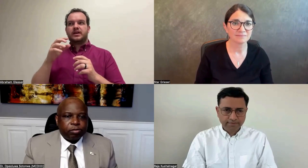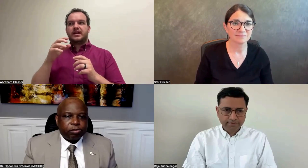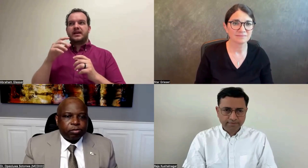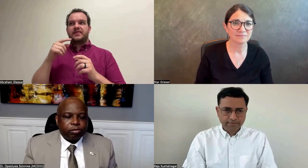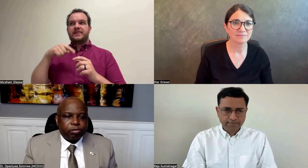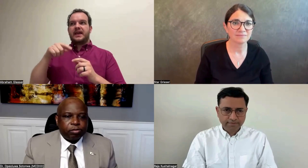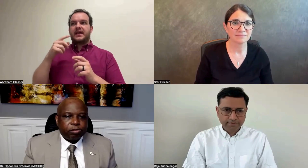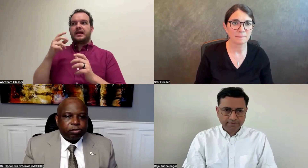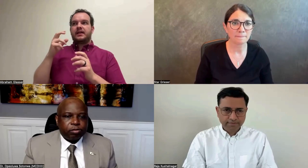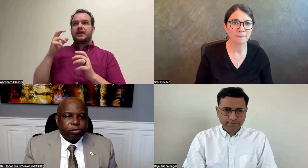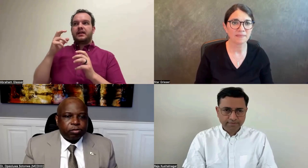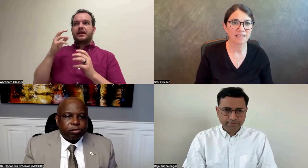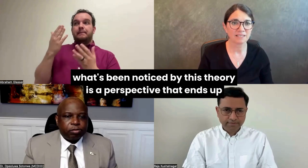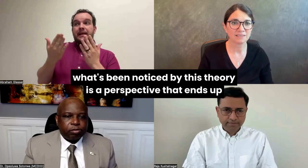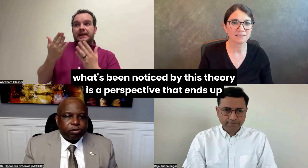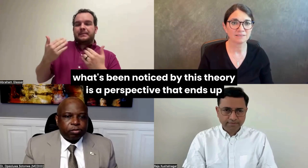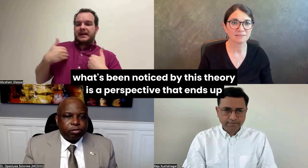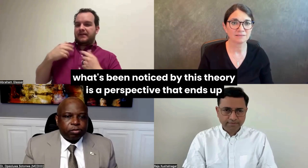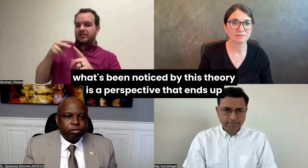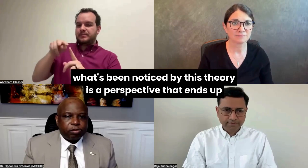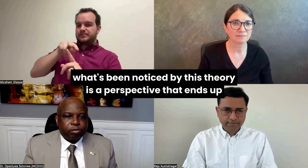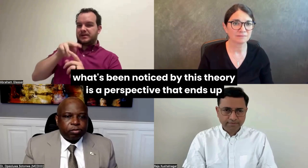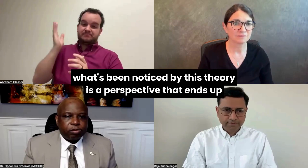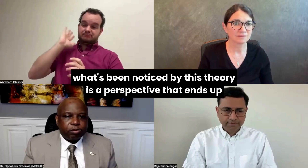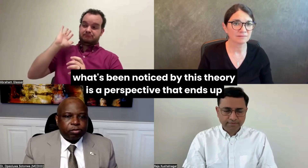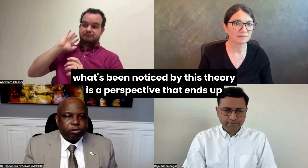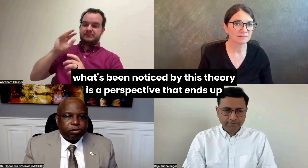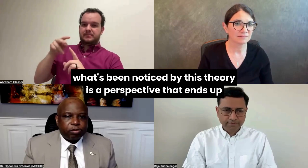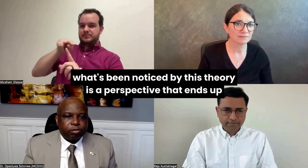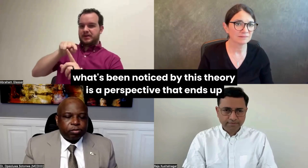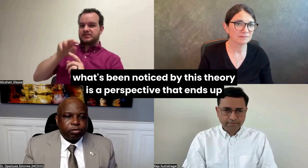what's been noticed by this theory is a perspective that ends up